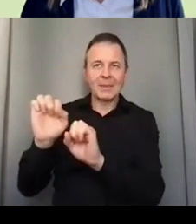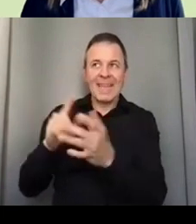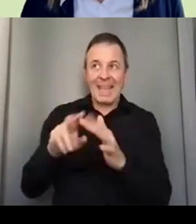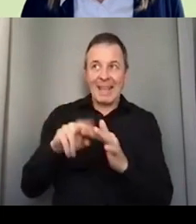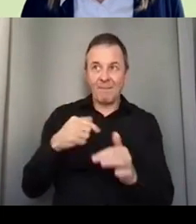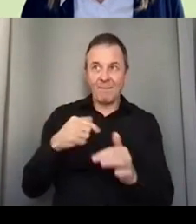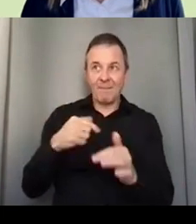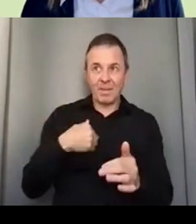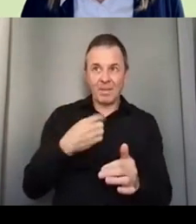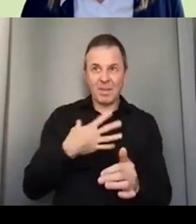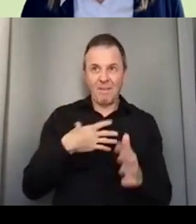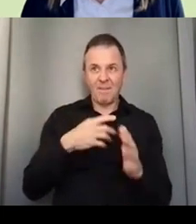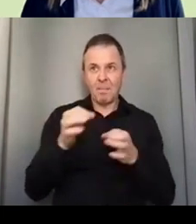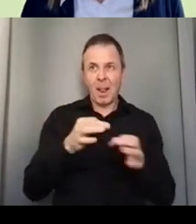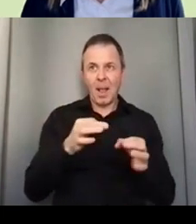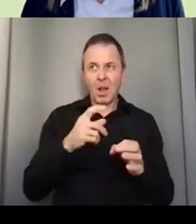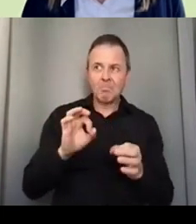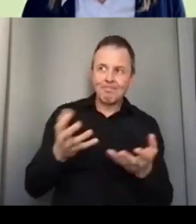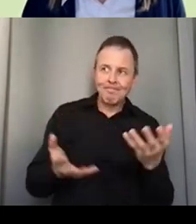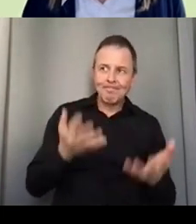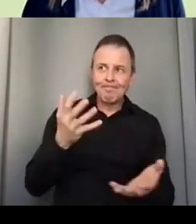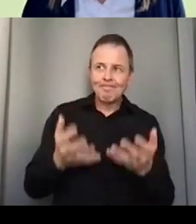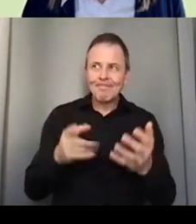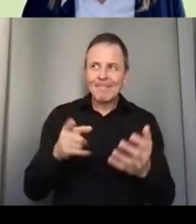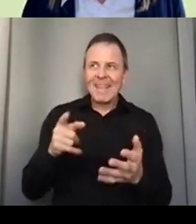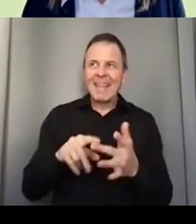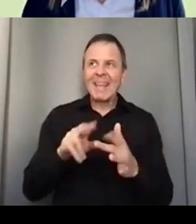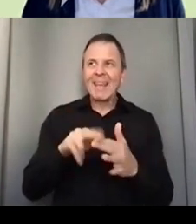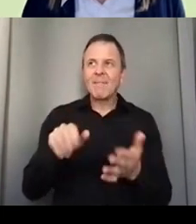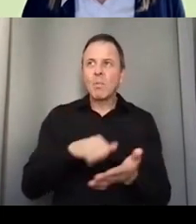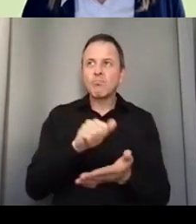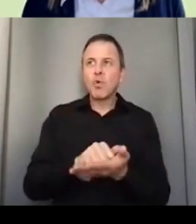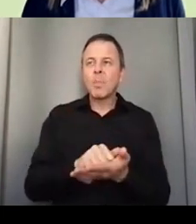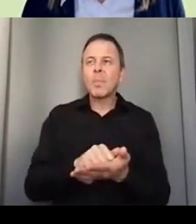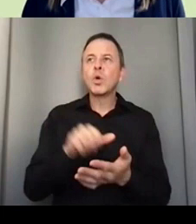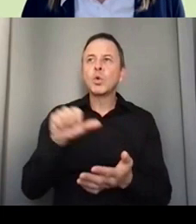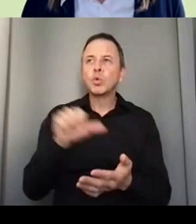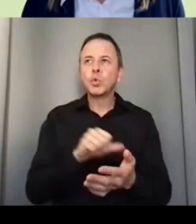not convinced that the item is appropriate then they should follow it